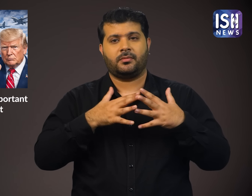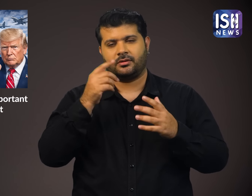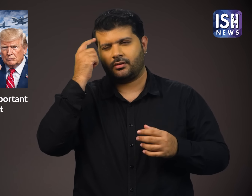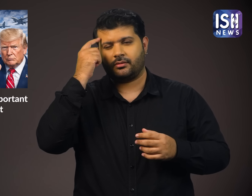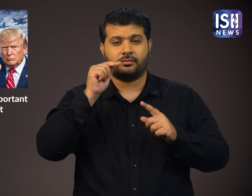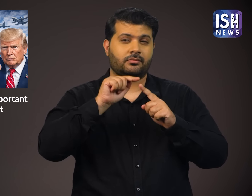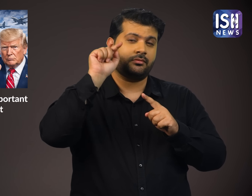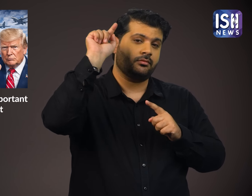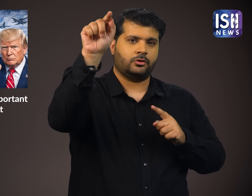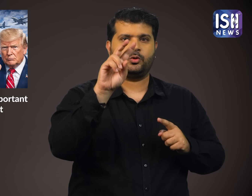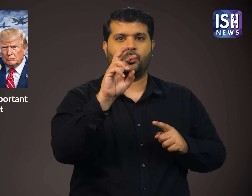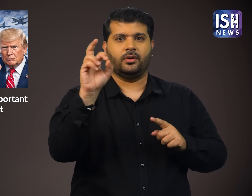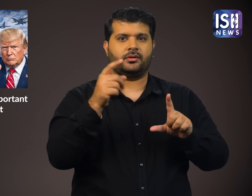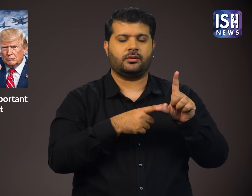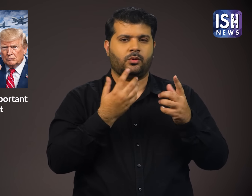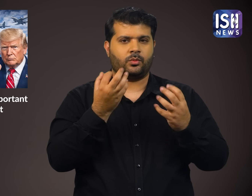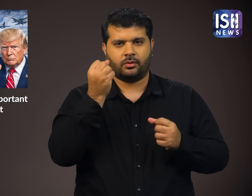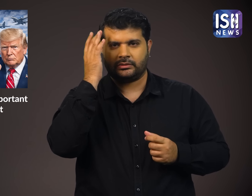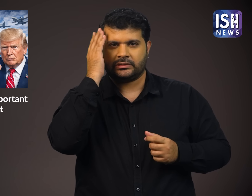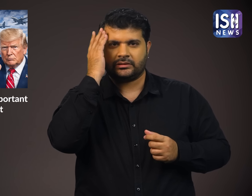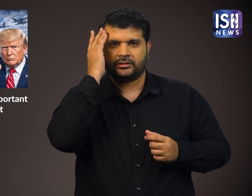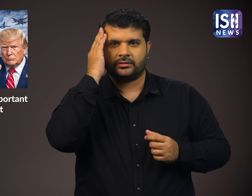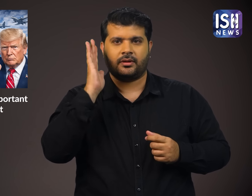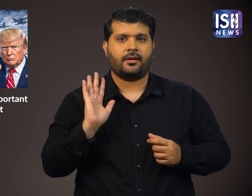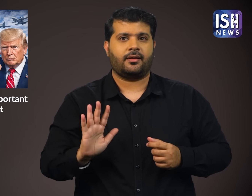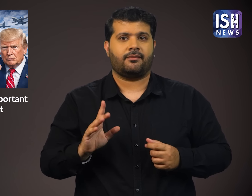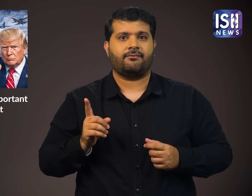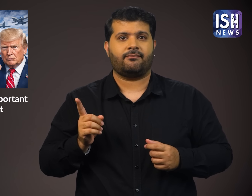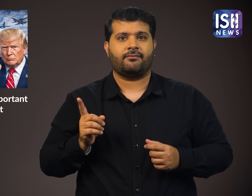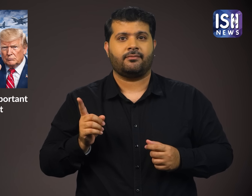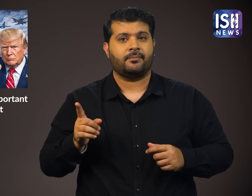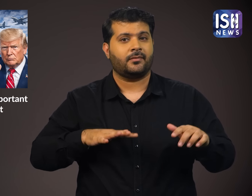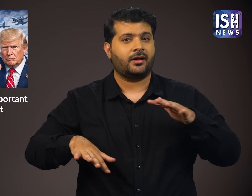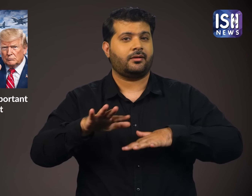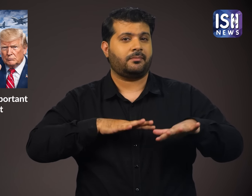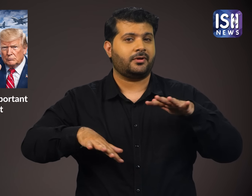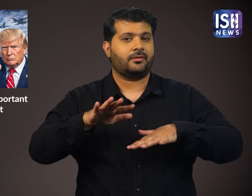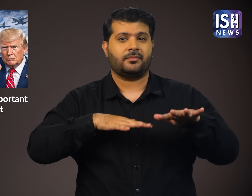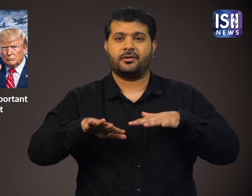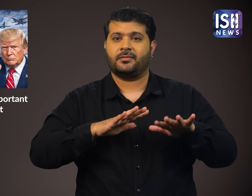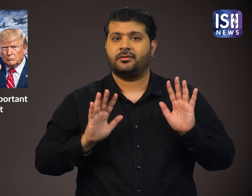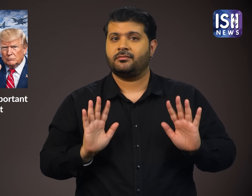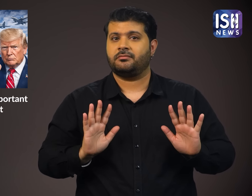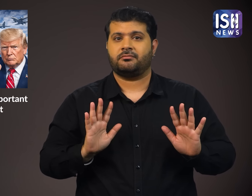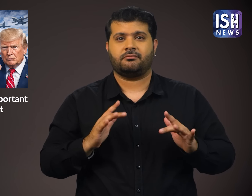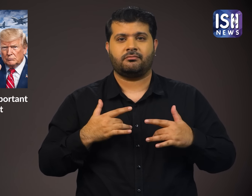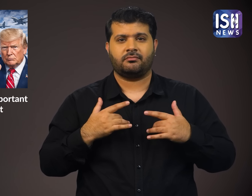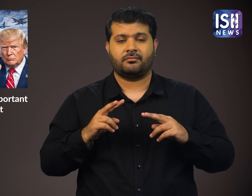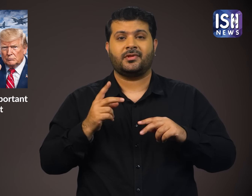The U.S. is thinking 200 years ahead. It is a strategic long-term plan.